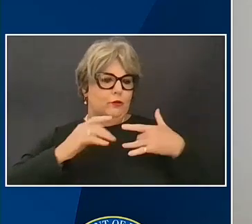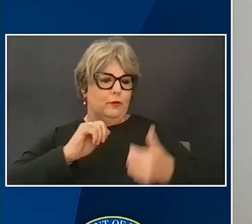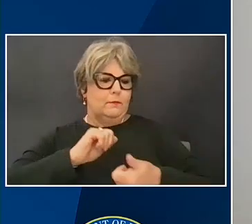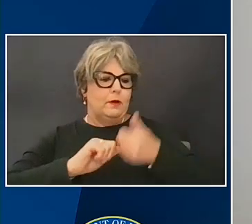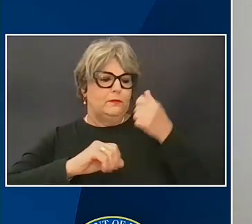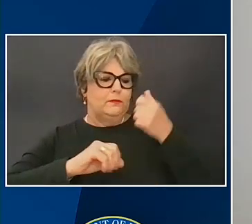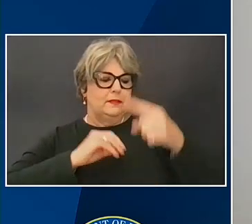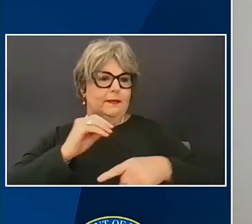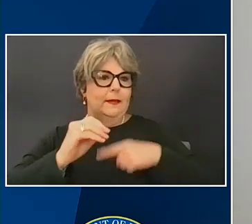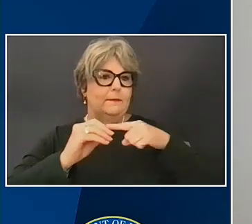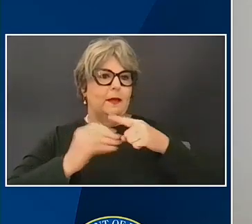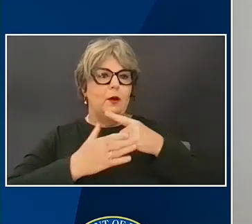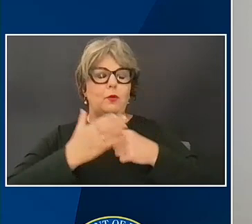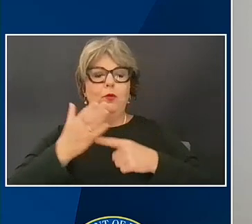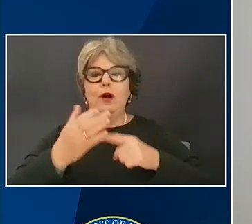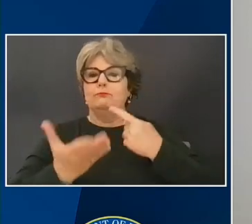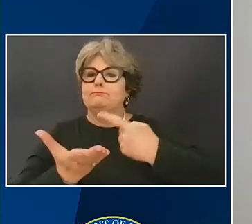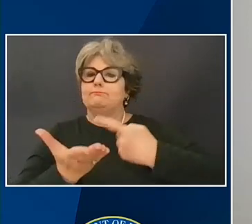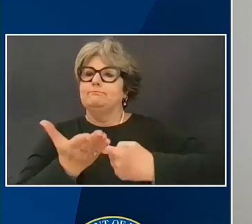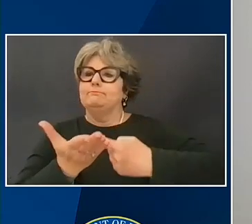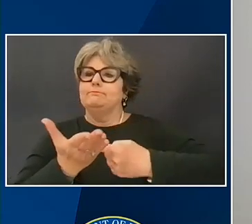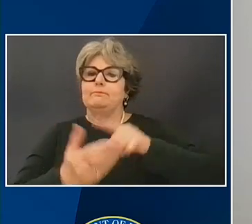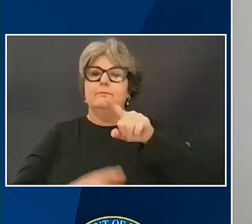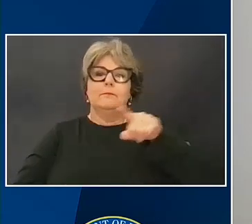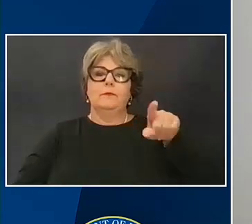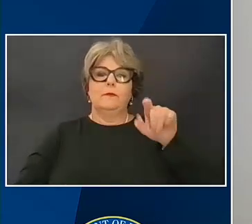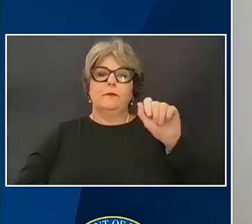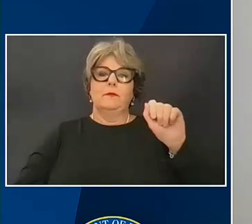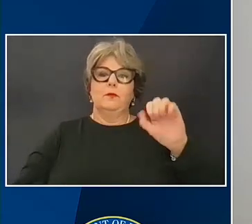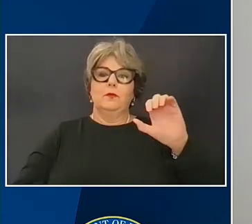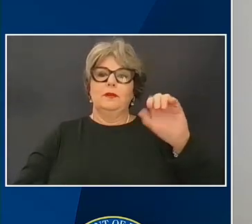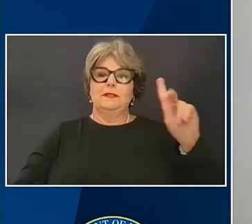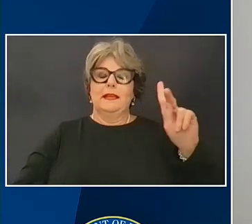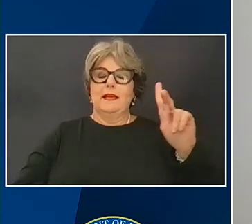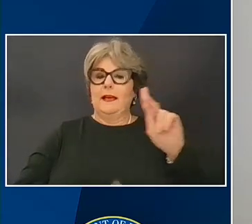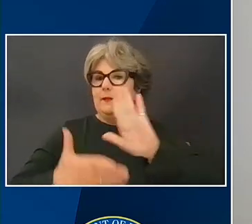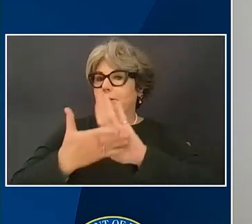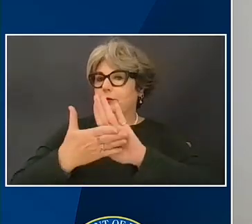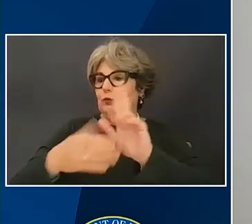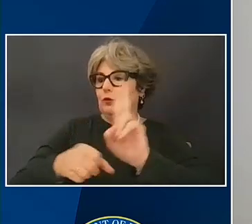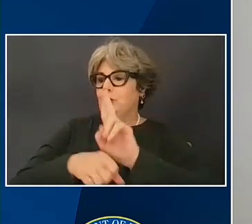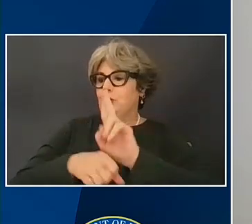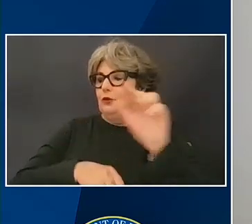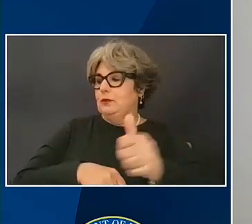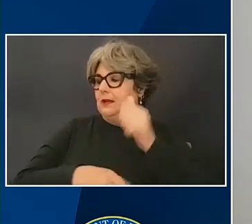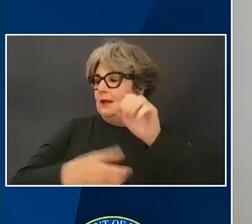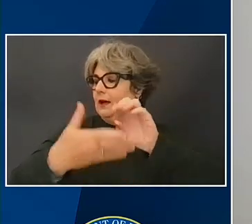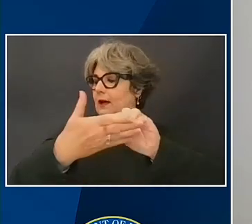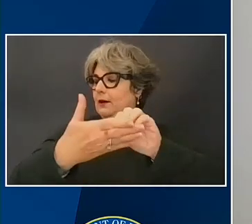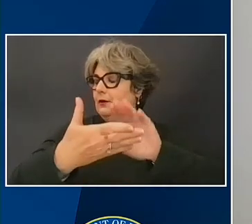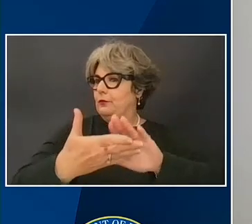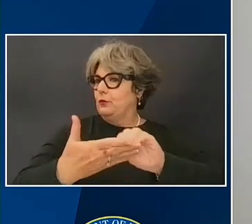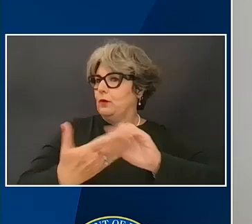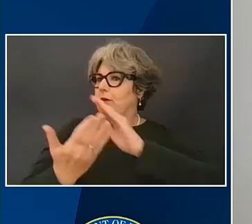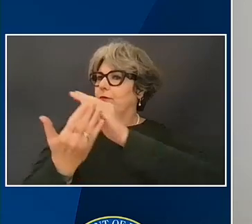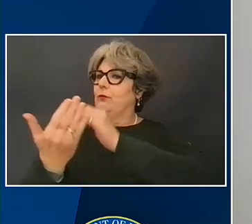we were just discussing with Zack, where the school can use other records from courses that it's not taking attendance in